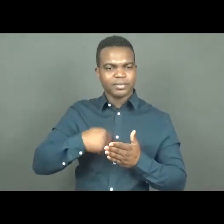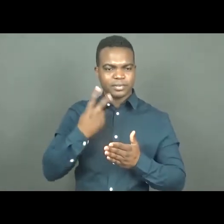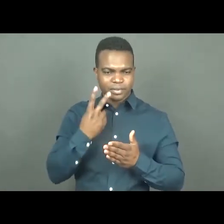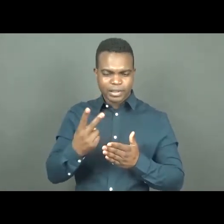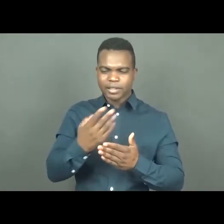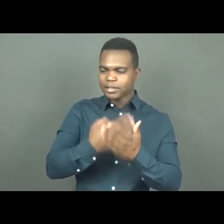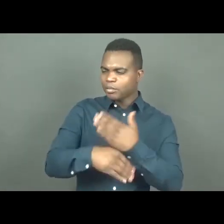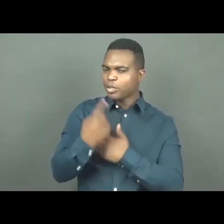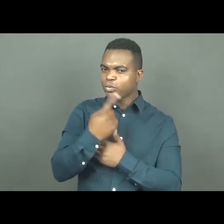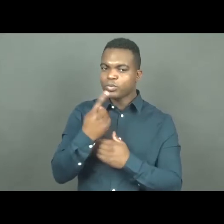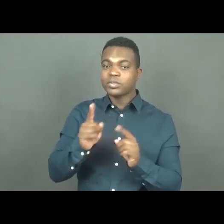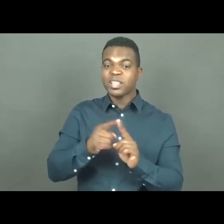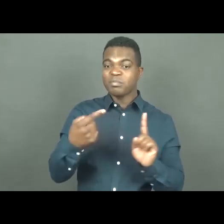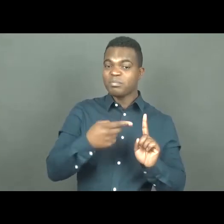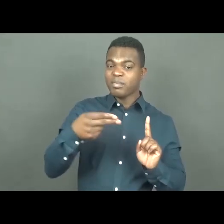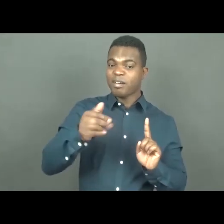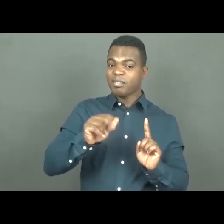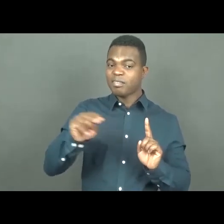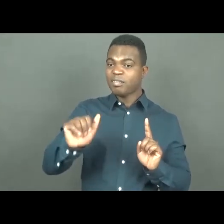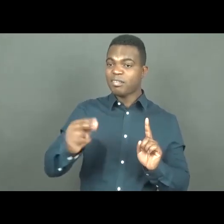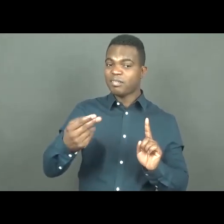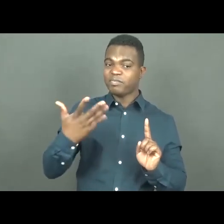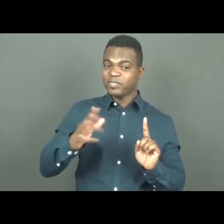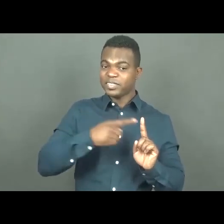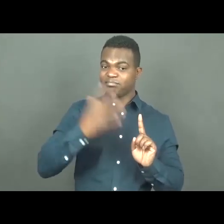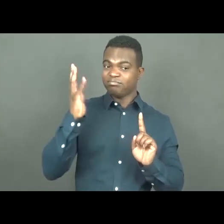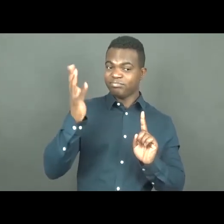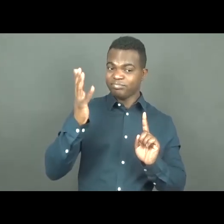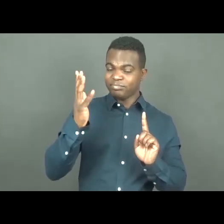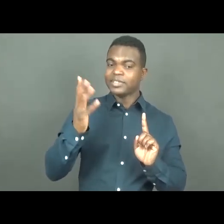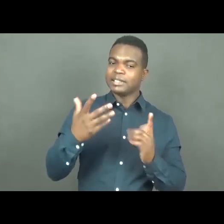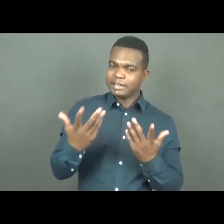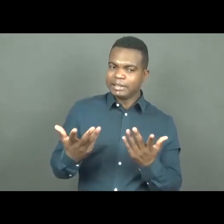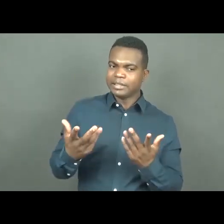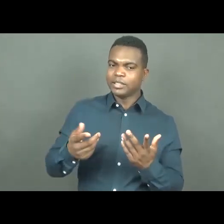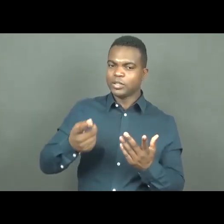would indicate the degree of difficulties or the severity of difficulty in performing